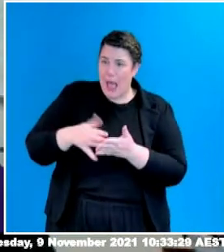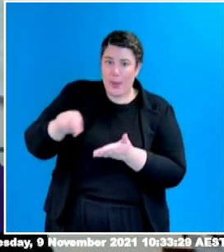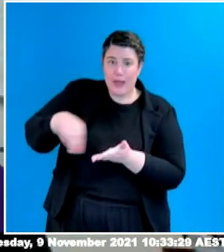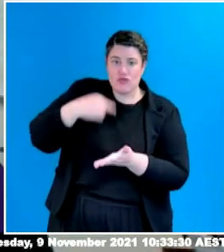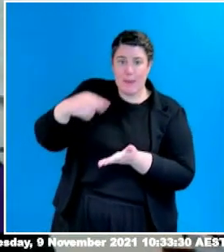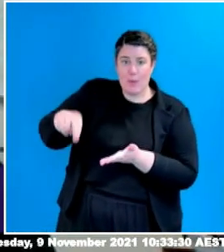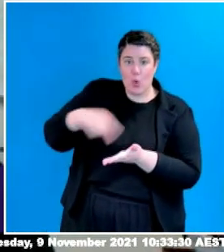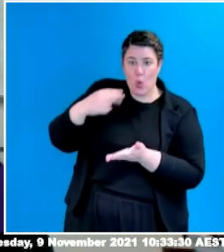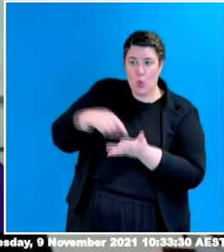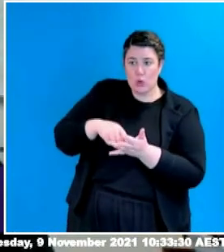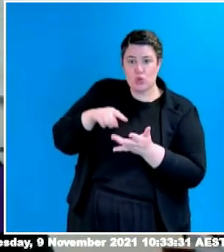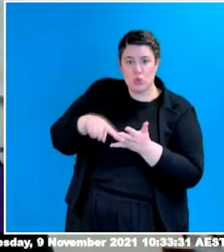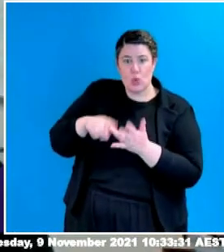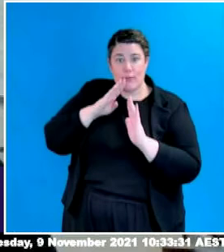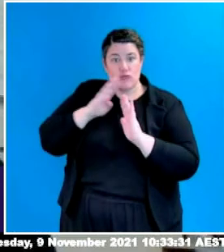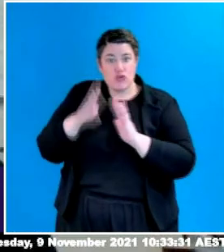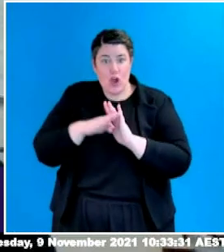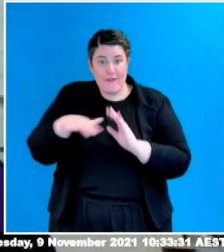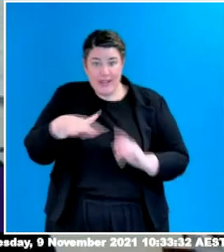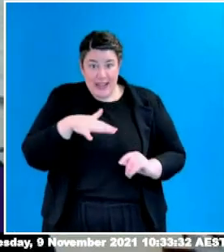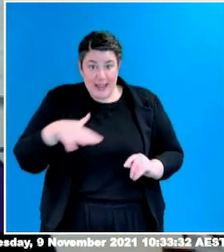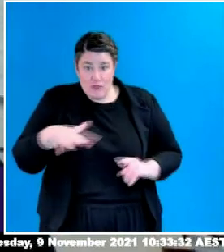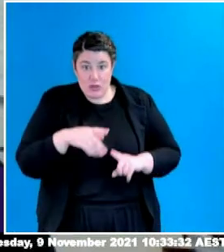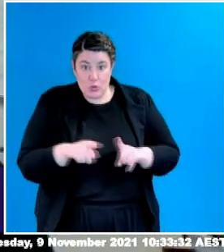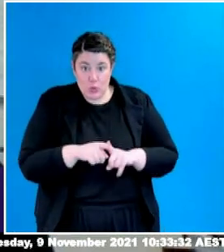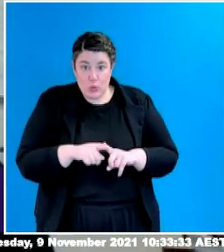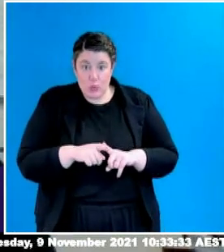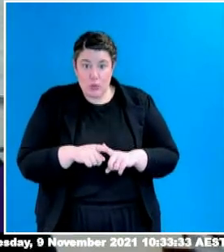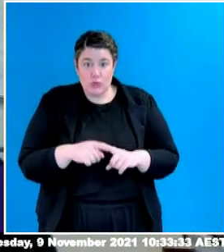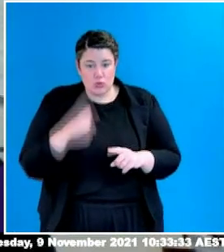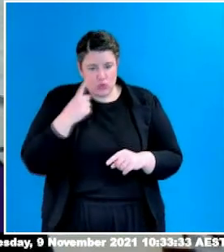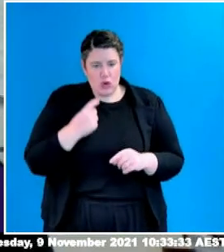into the private sector, to articulate those sorts of issues.